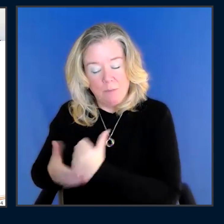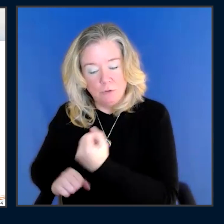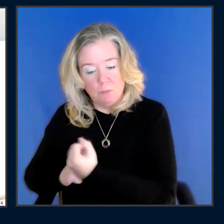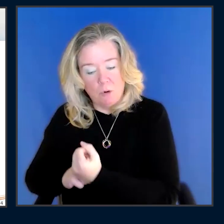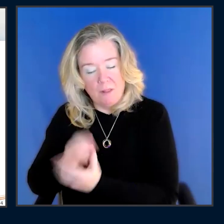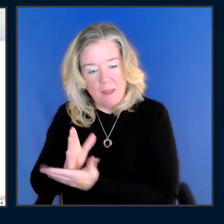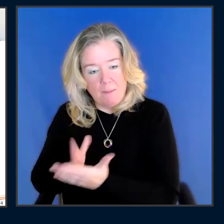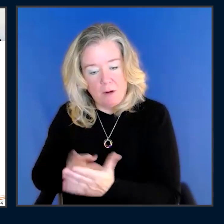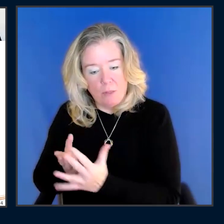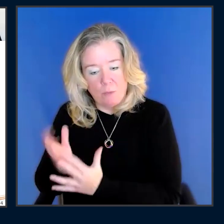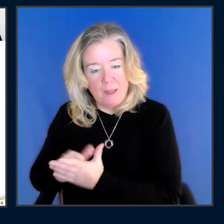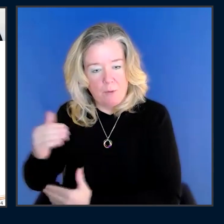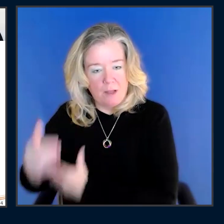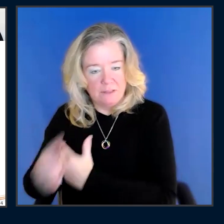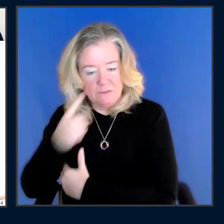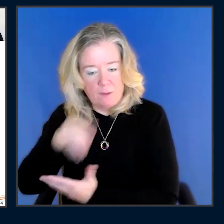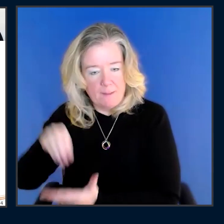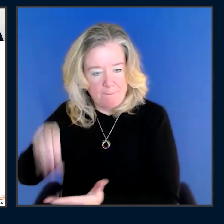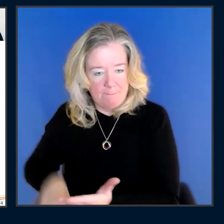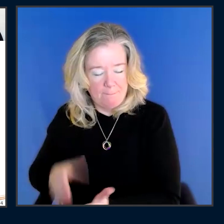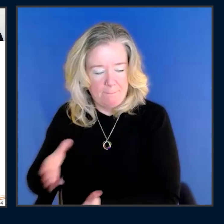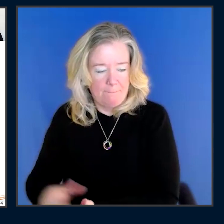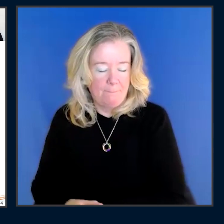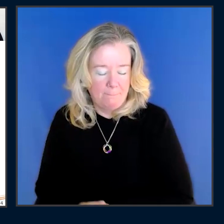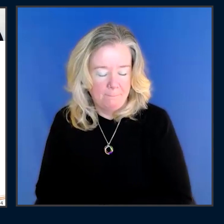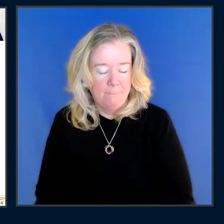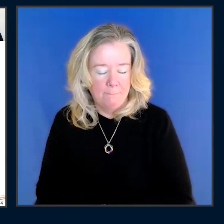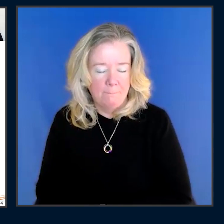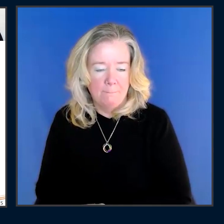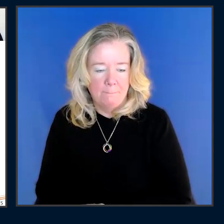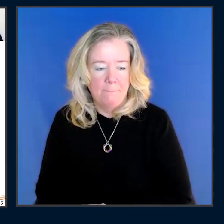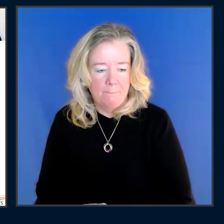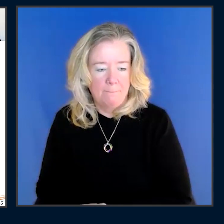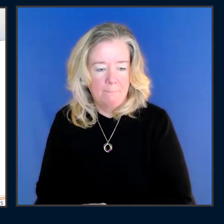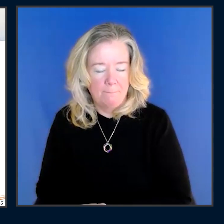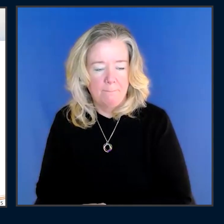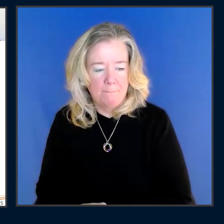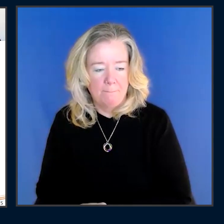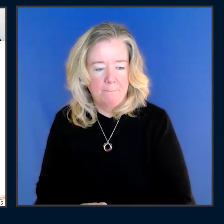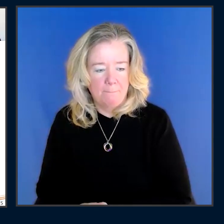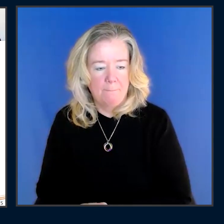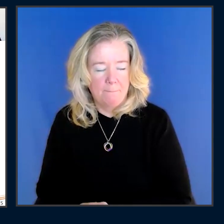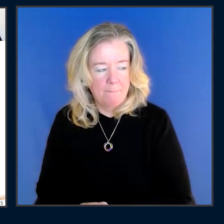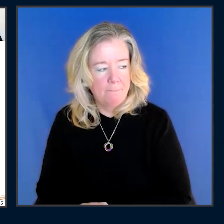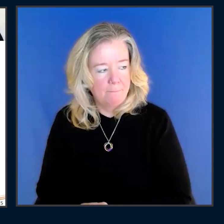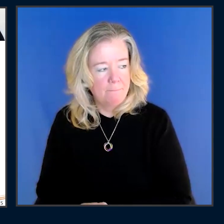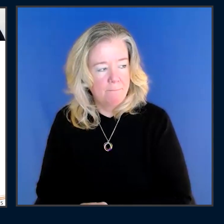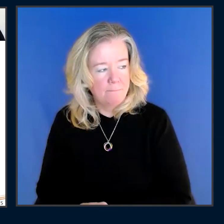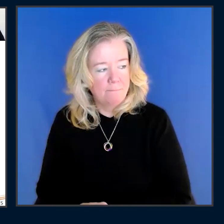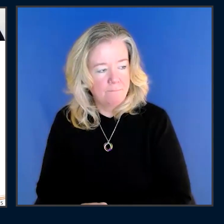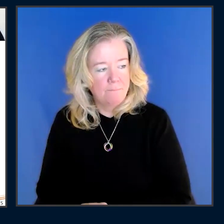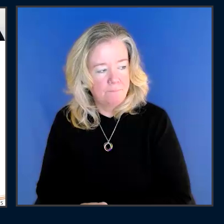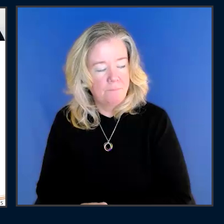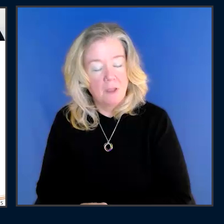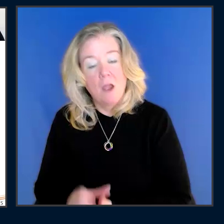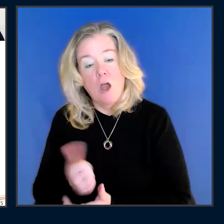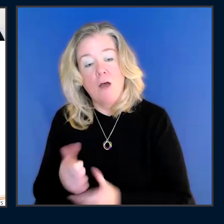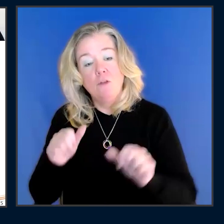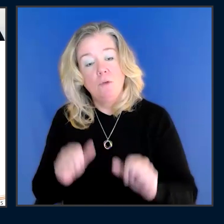so that I can be a support piece to that.